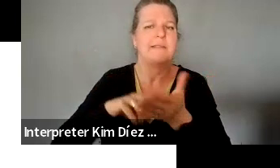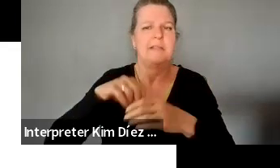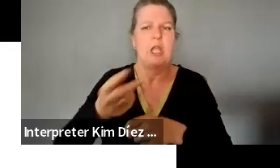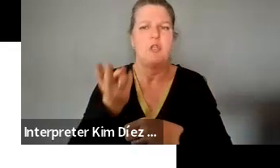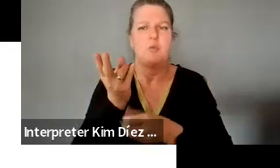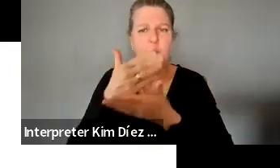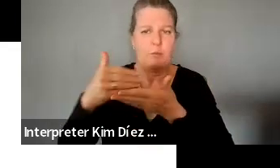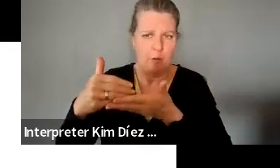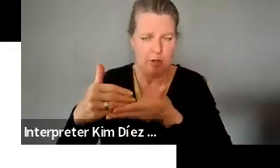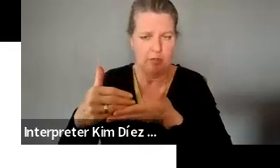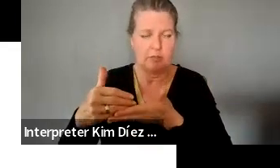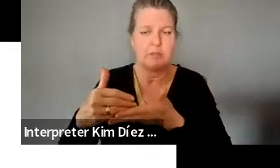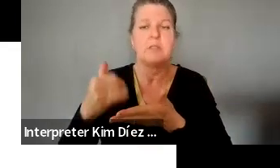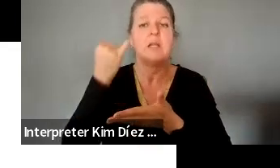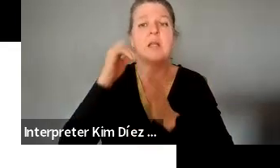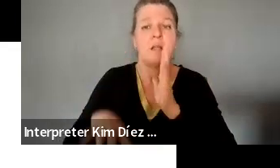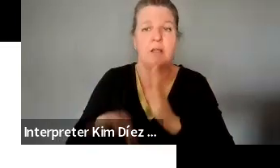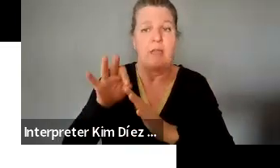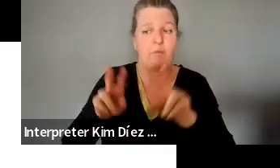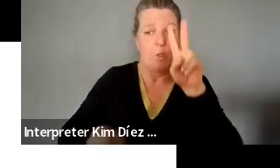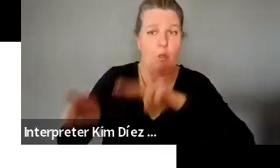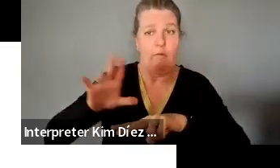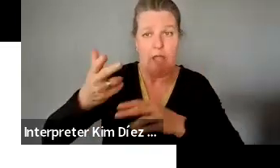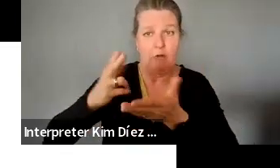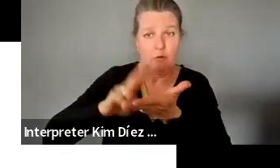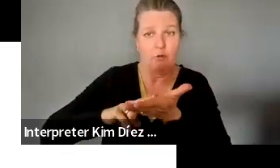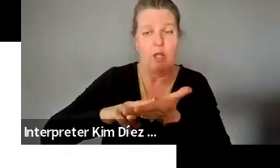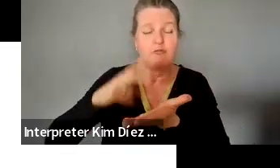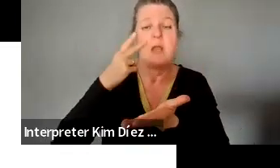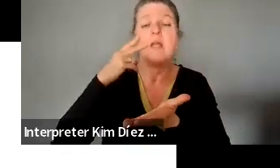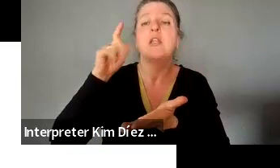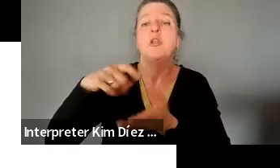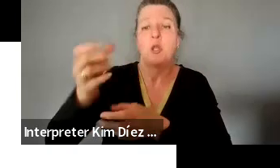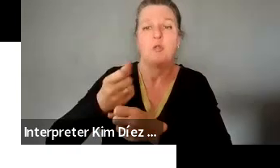If you can dig up your contract, you'll see that you should have been paid for